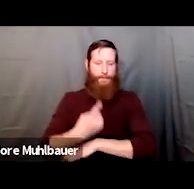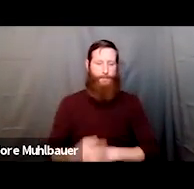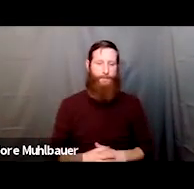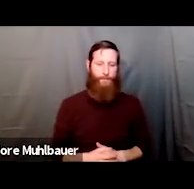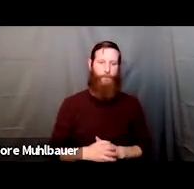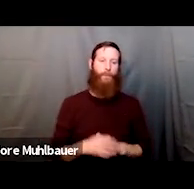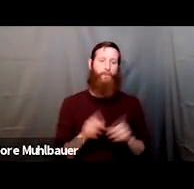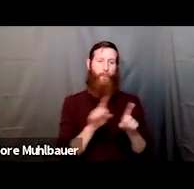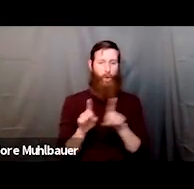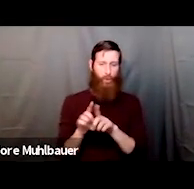Additionally, you can go back to the bottom line.